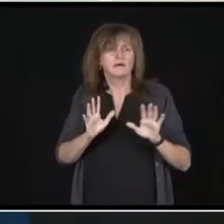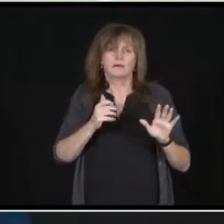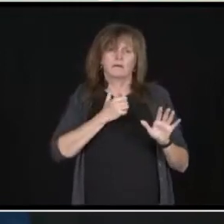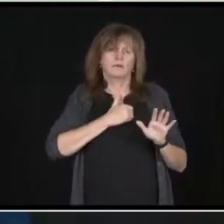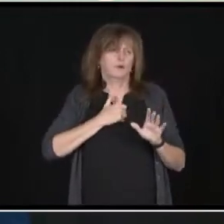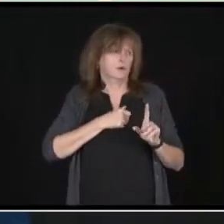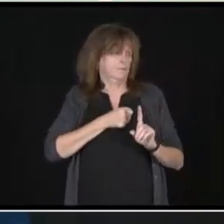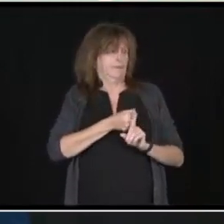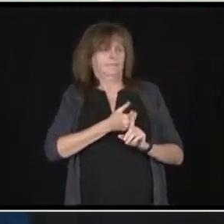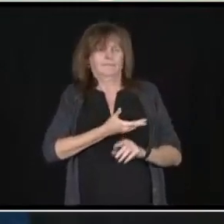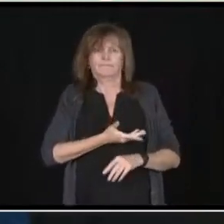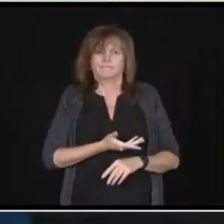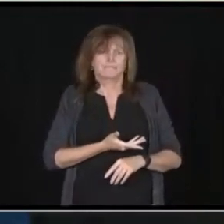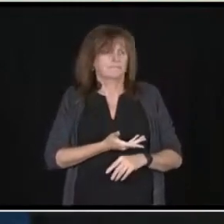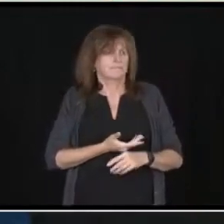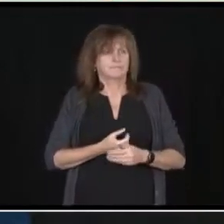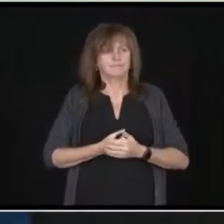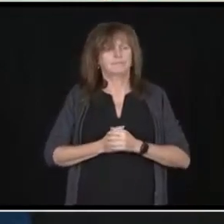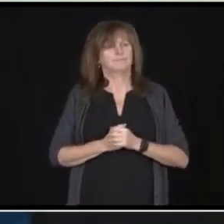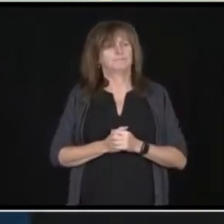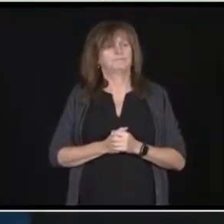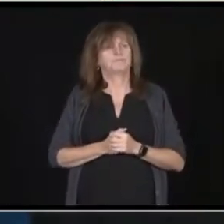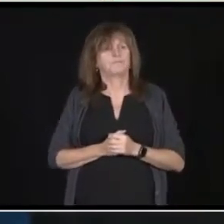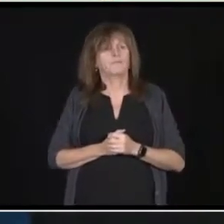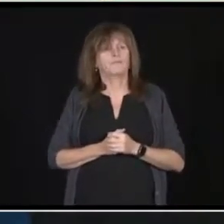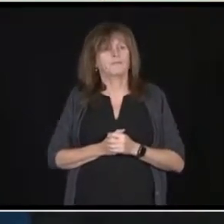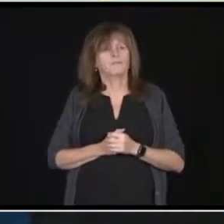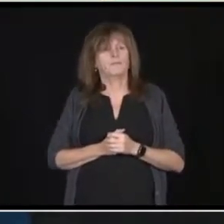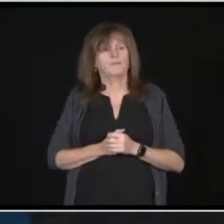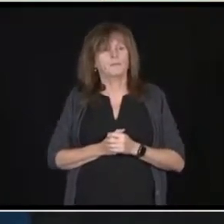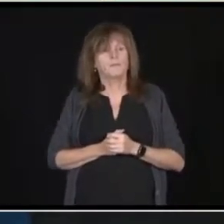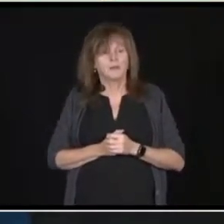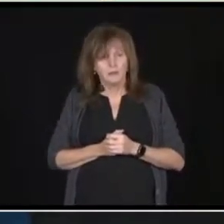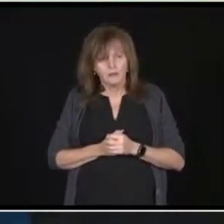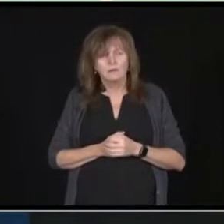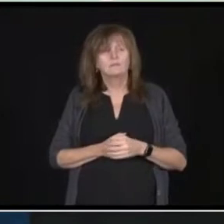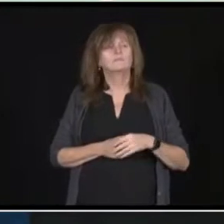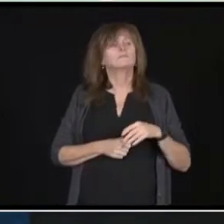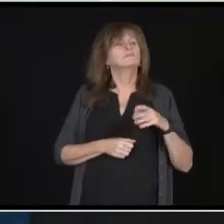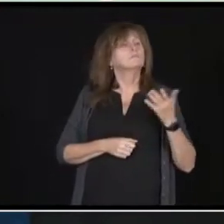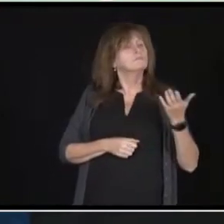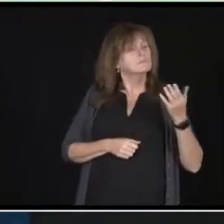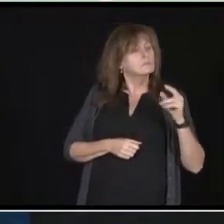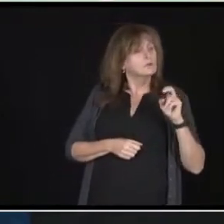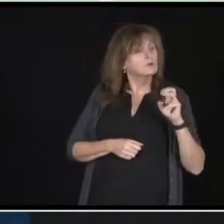pelleted, family members should be able to visit with proper precautions. Sorry for that situation. Thanks.